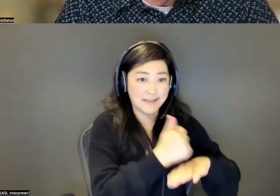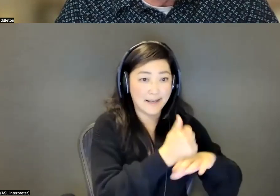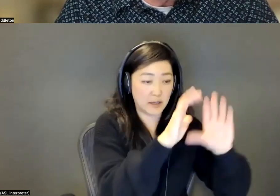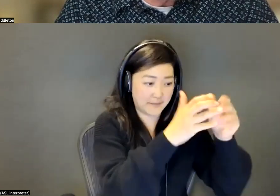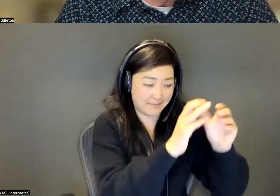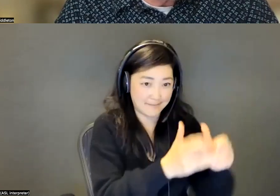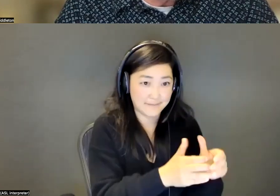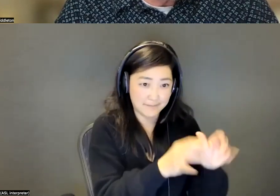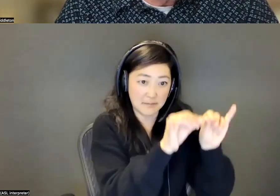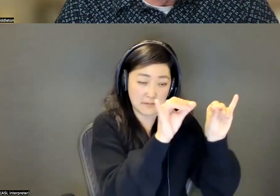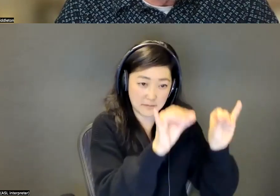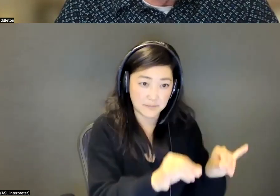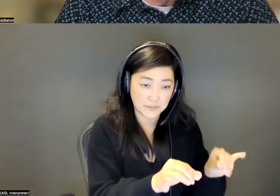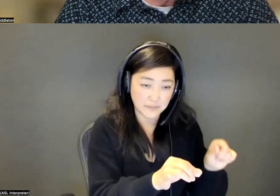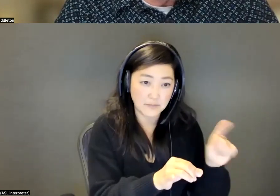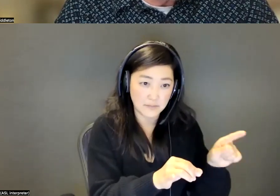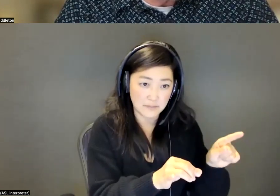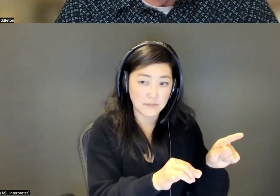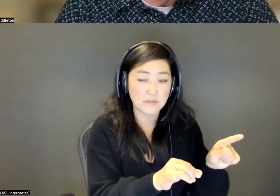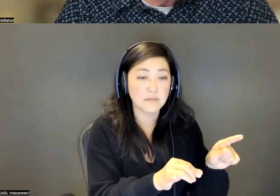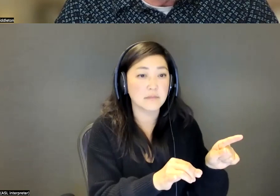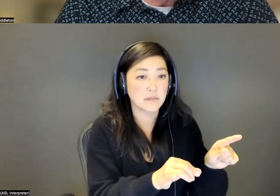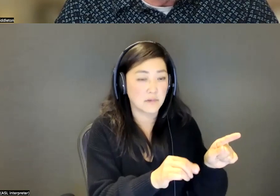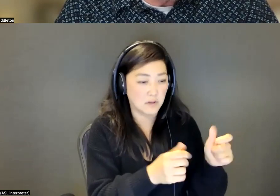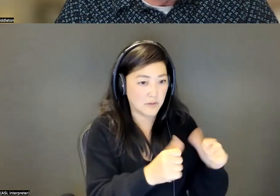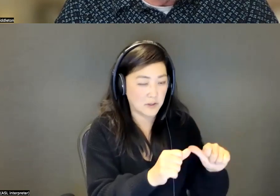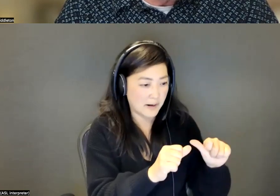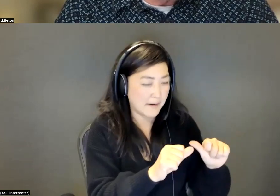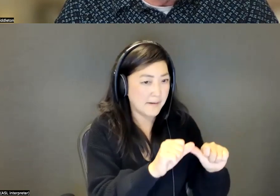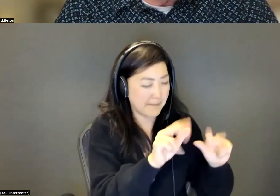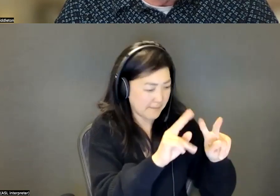actually, we're quite agnostic about some of the feeds that we get. So, you know,